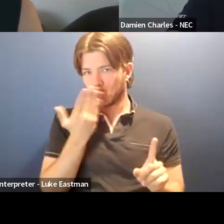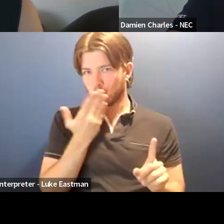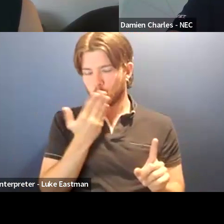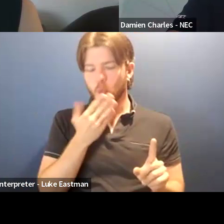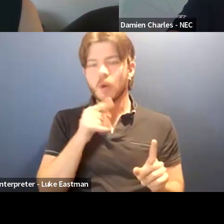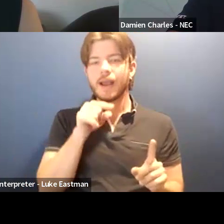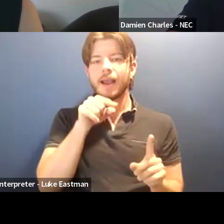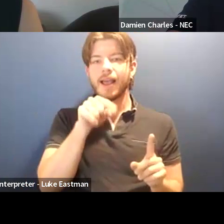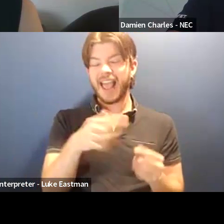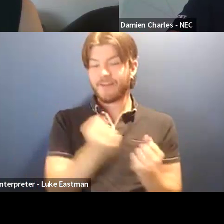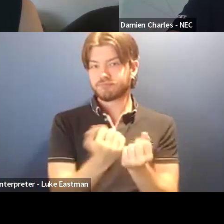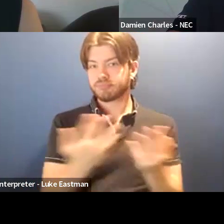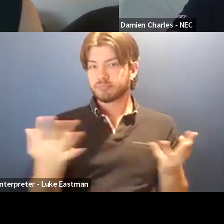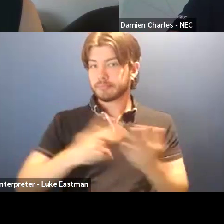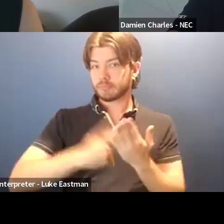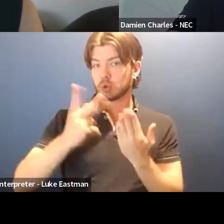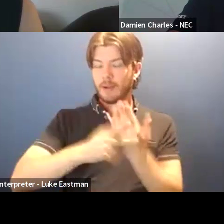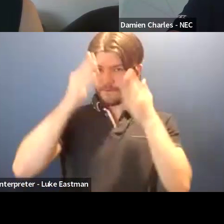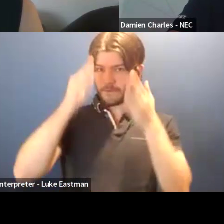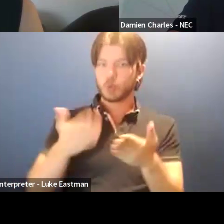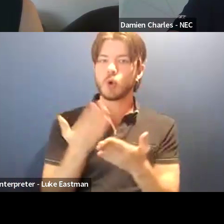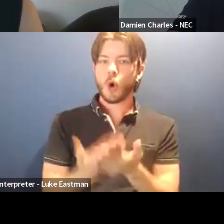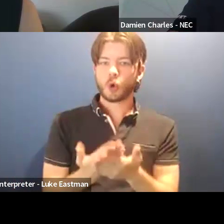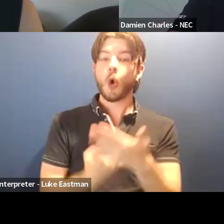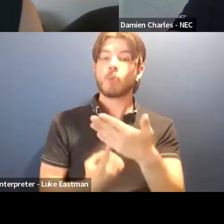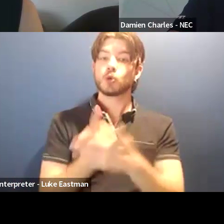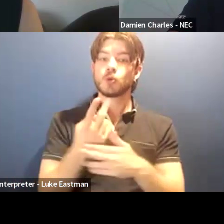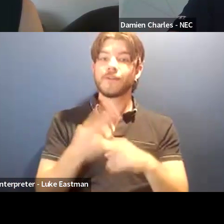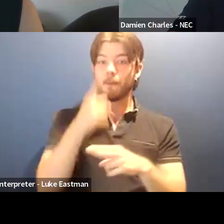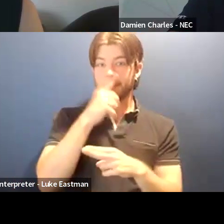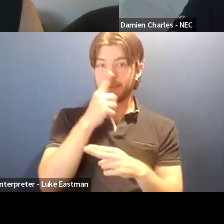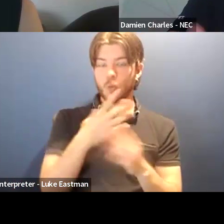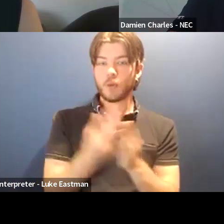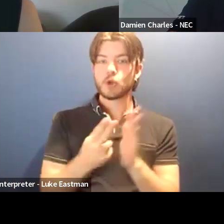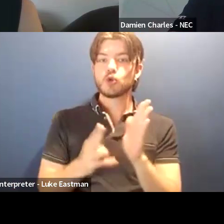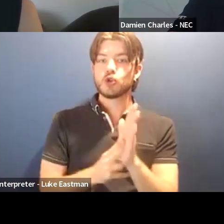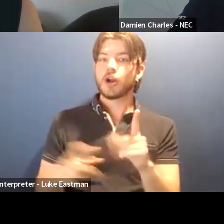number of programs focused on providing opportunities for people with